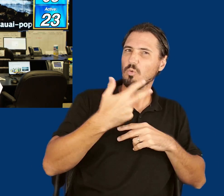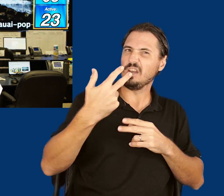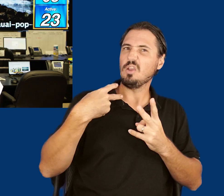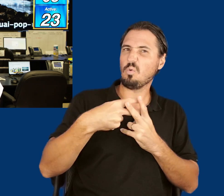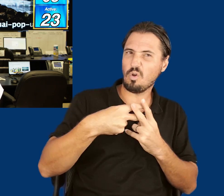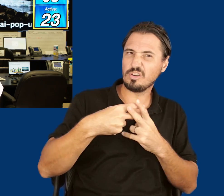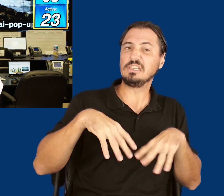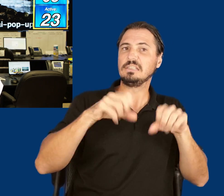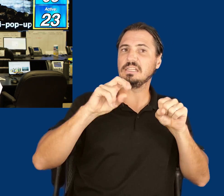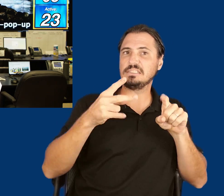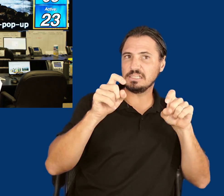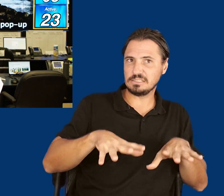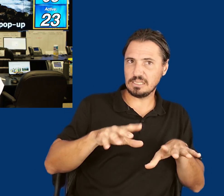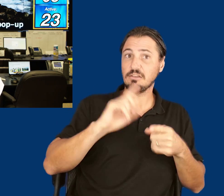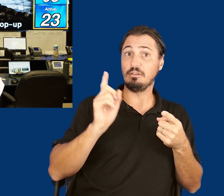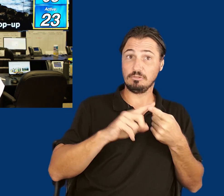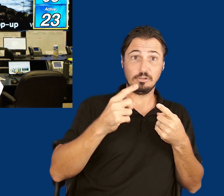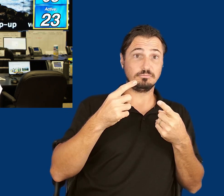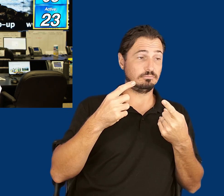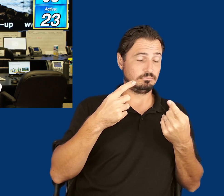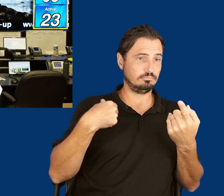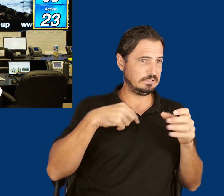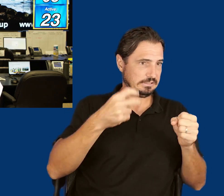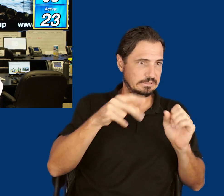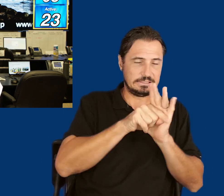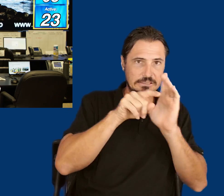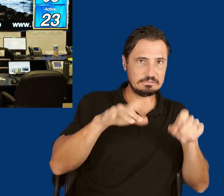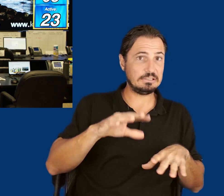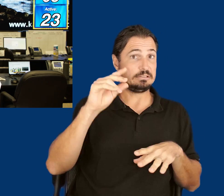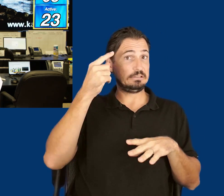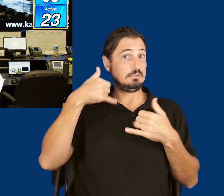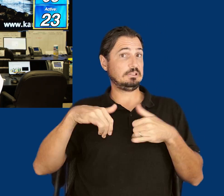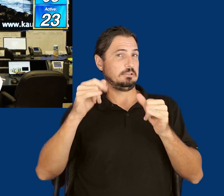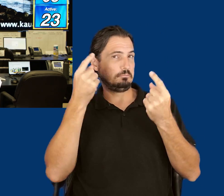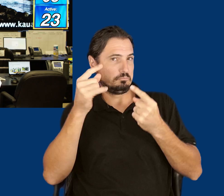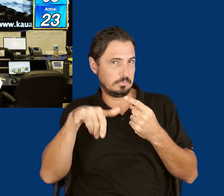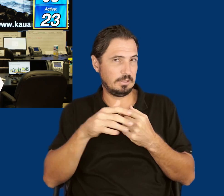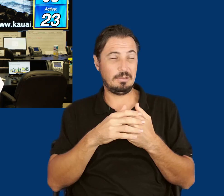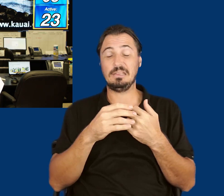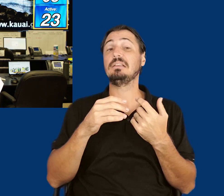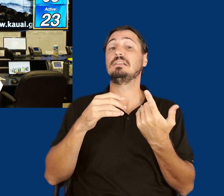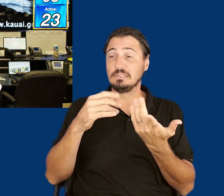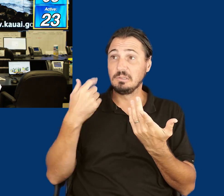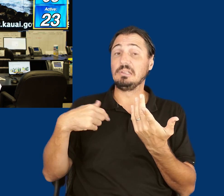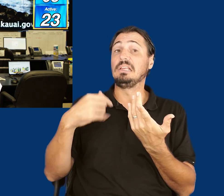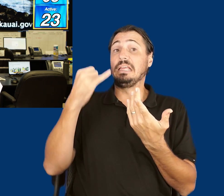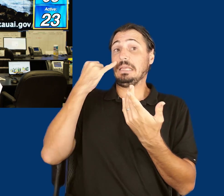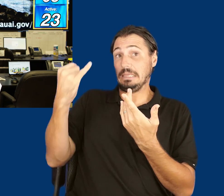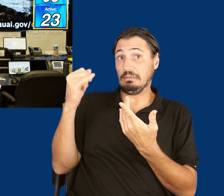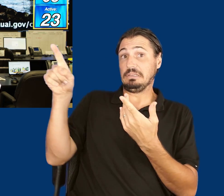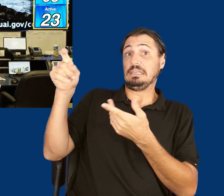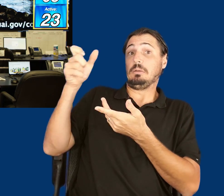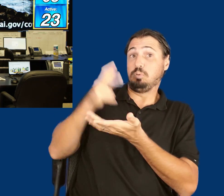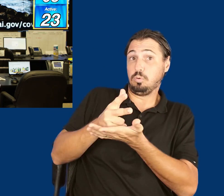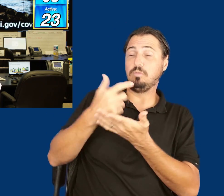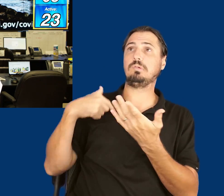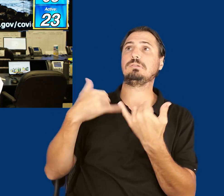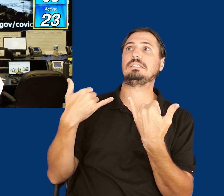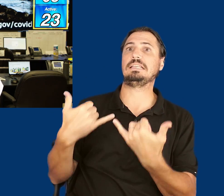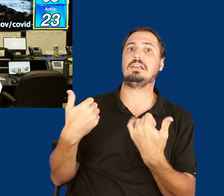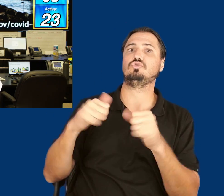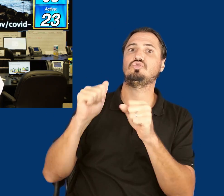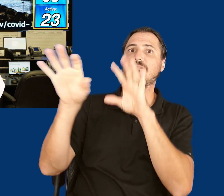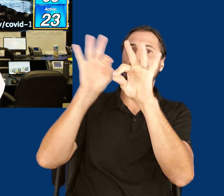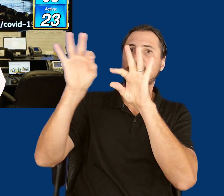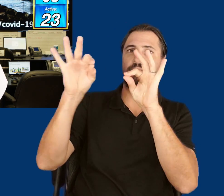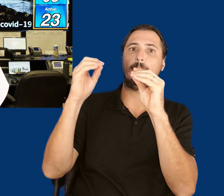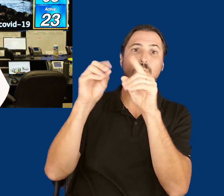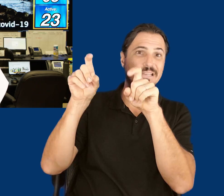The governor is still considering this proposed rule. Meanwhile, we are obtaining the resources required to carry out that level of testing should he honor our request. If our request is denied, we